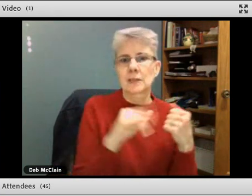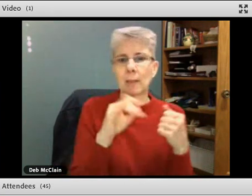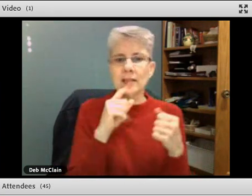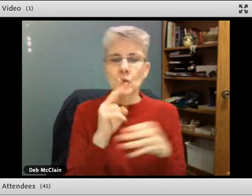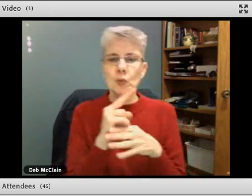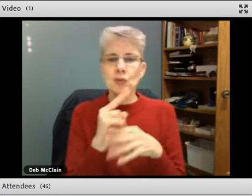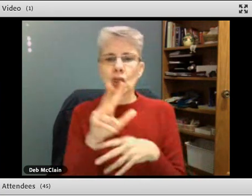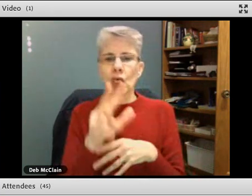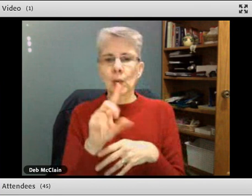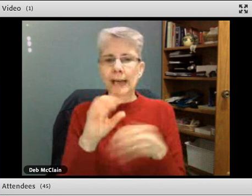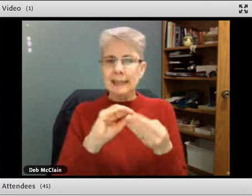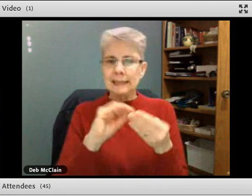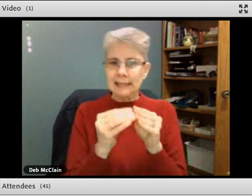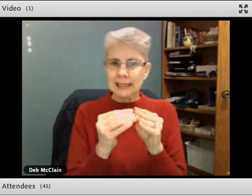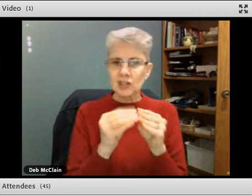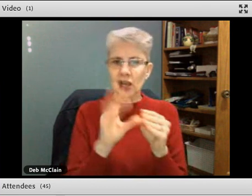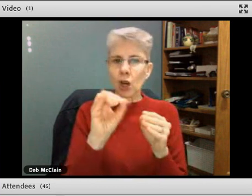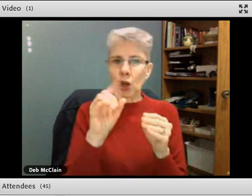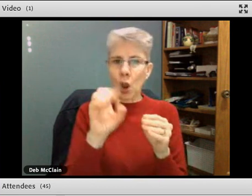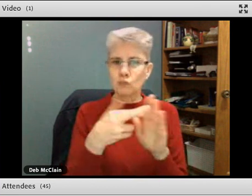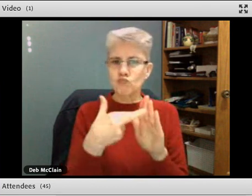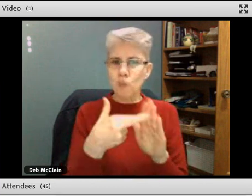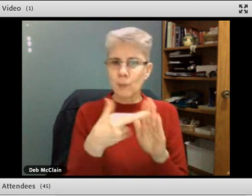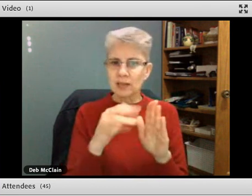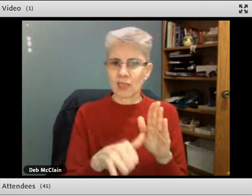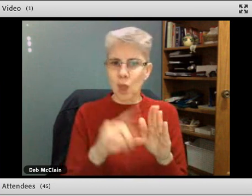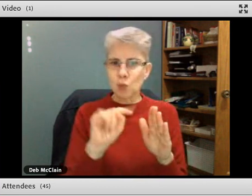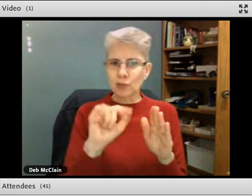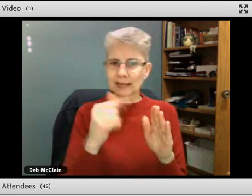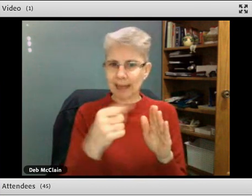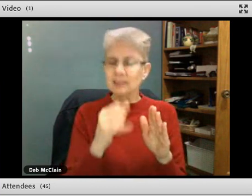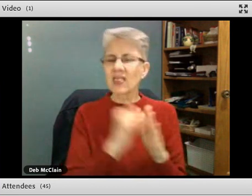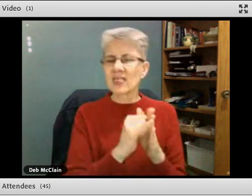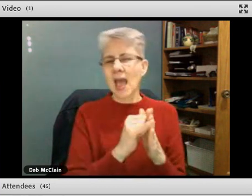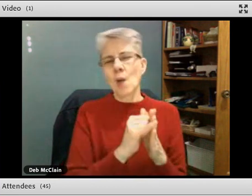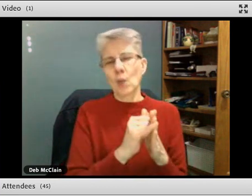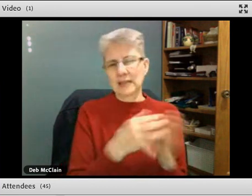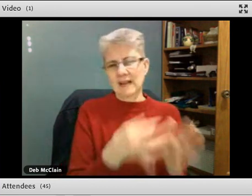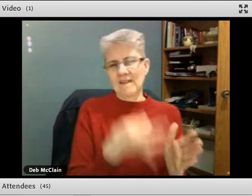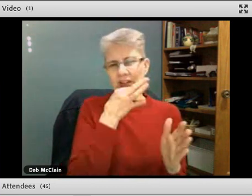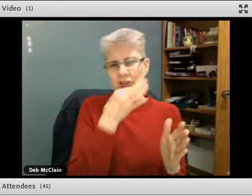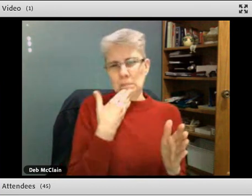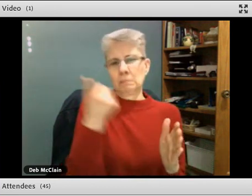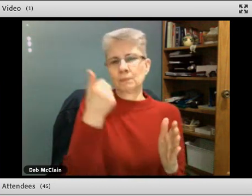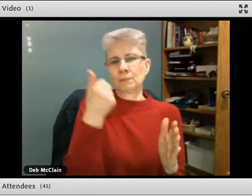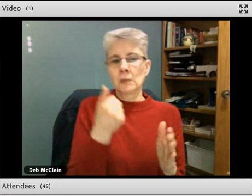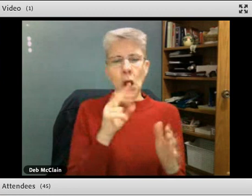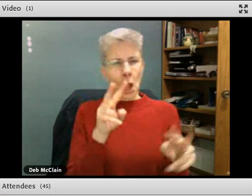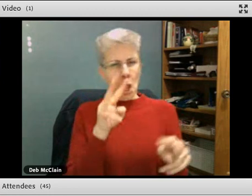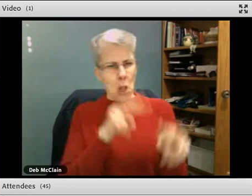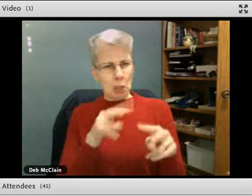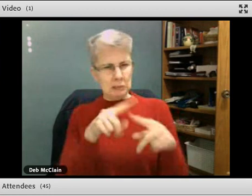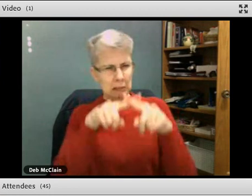to represent those tags was much more efficient. It looks complicated, and one of the problems with it now